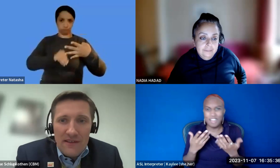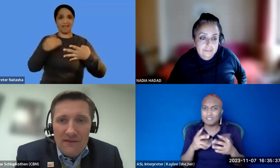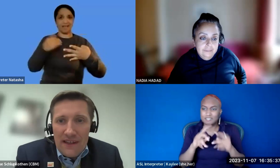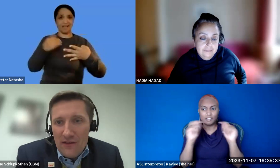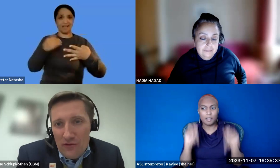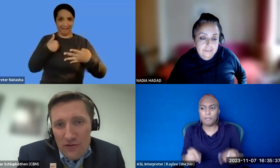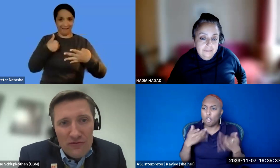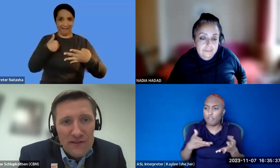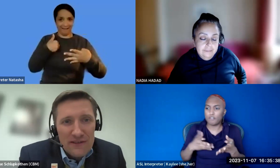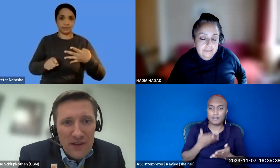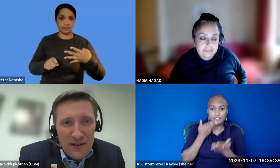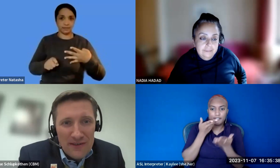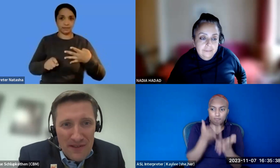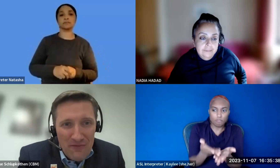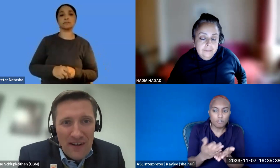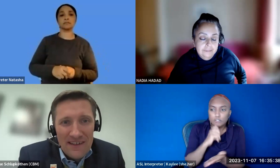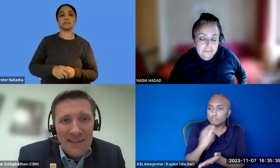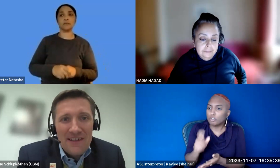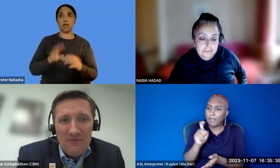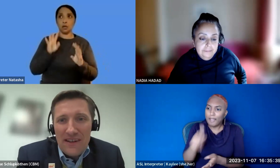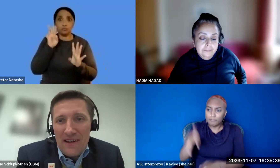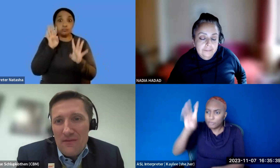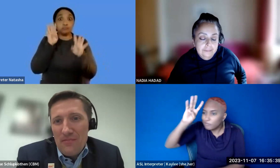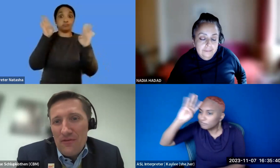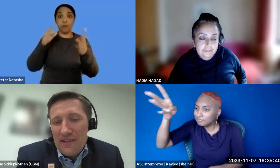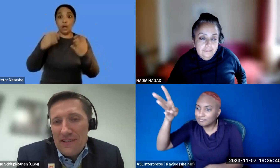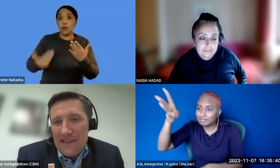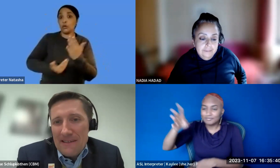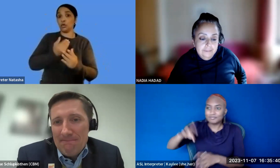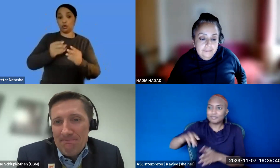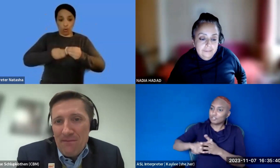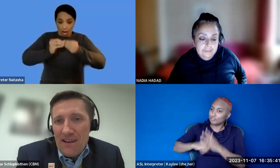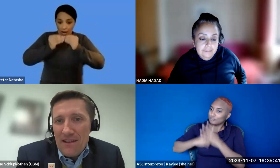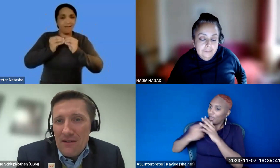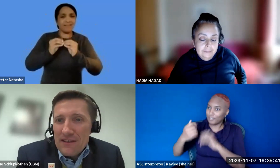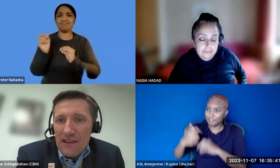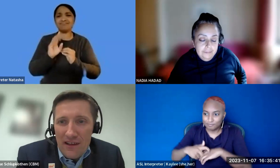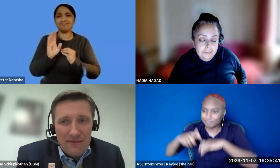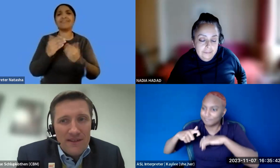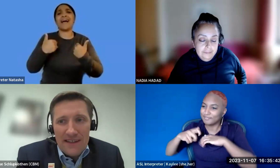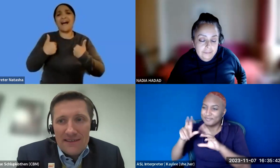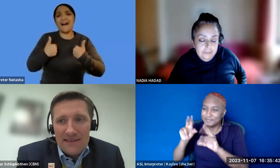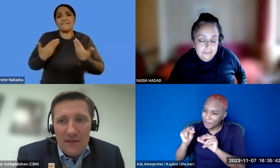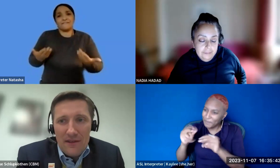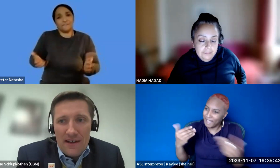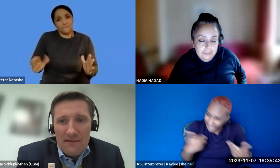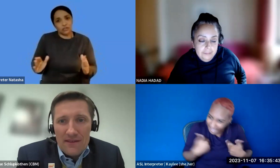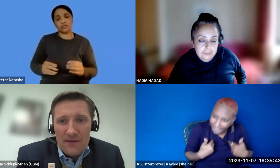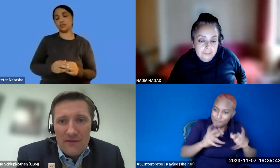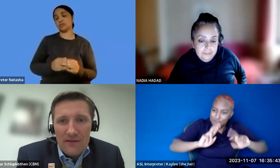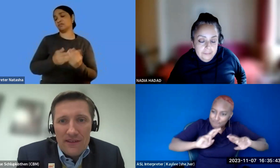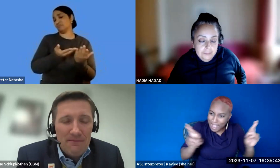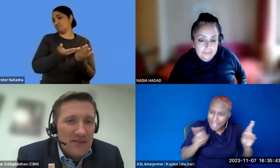No need to invent new tools. That's another point. There is a lot of guidance out there.